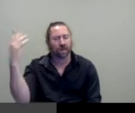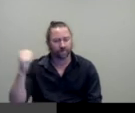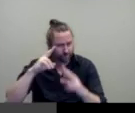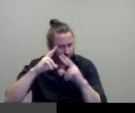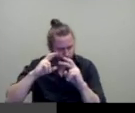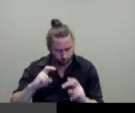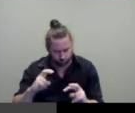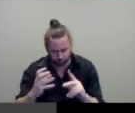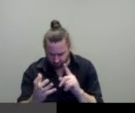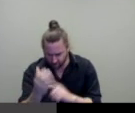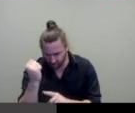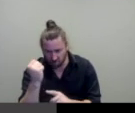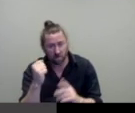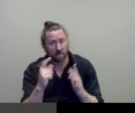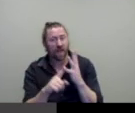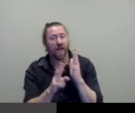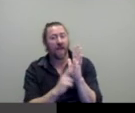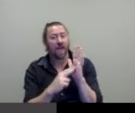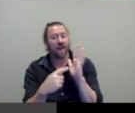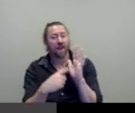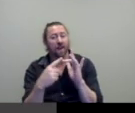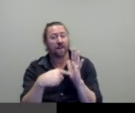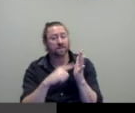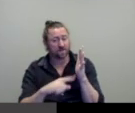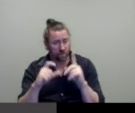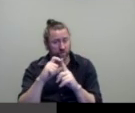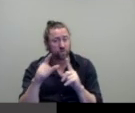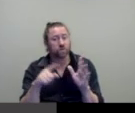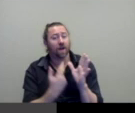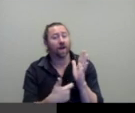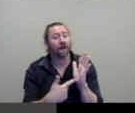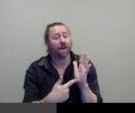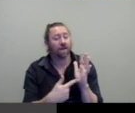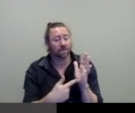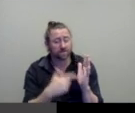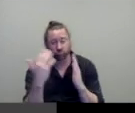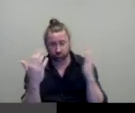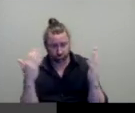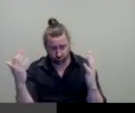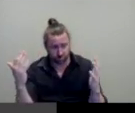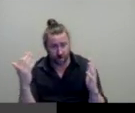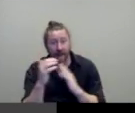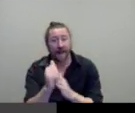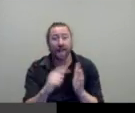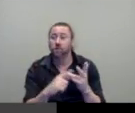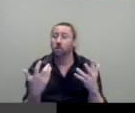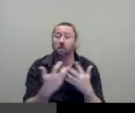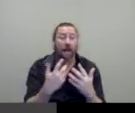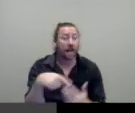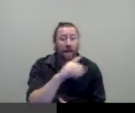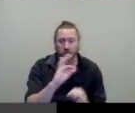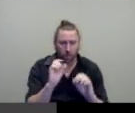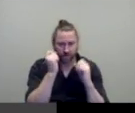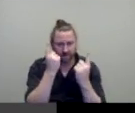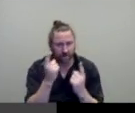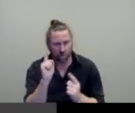that untitled artworks produce significantly lower levels of understanding and elicit far less